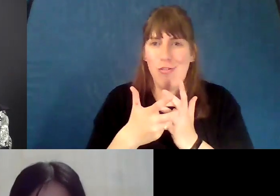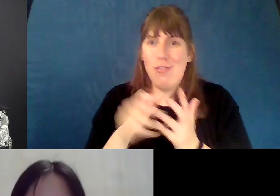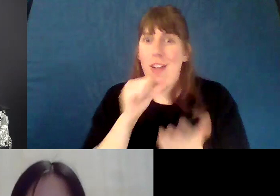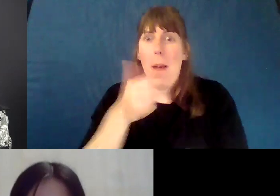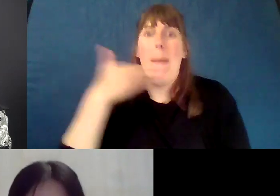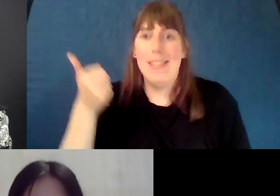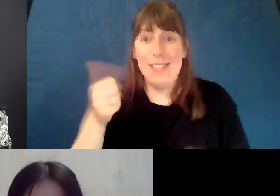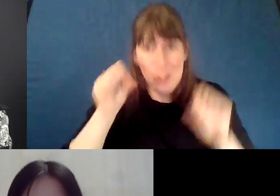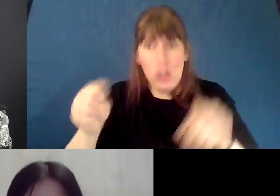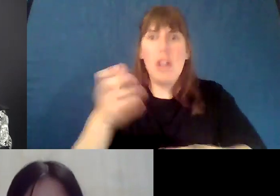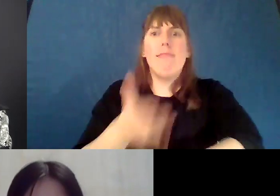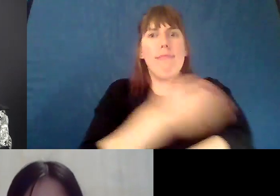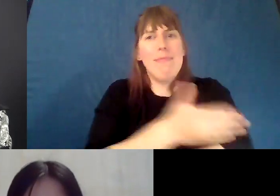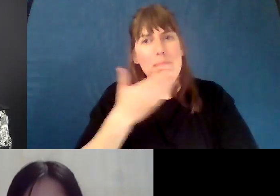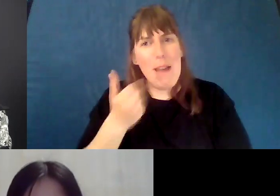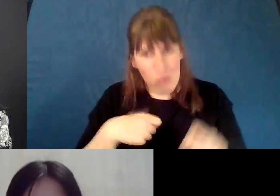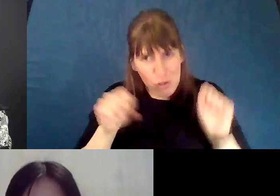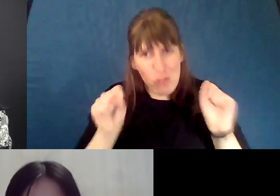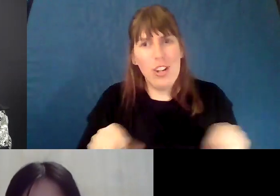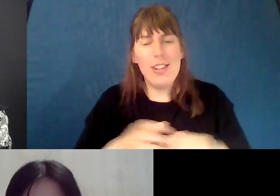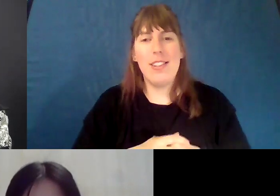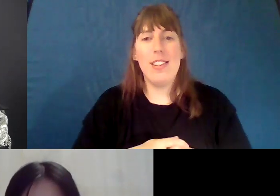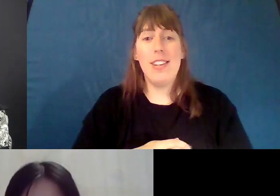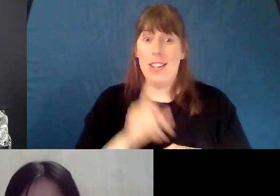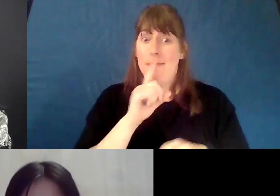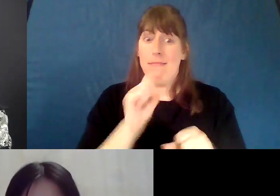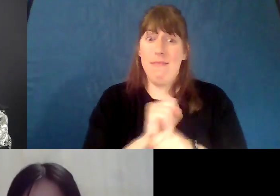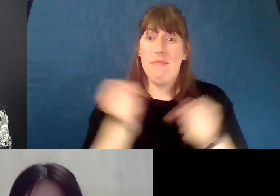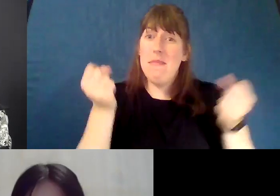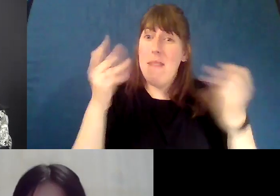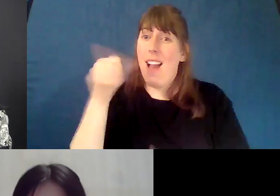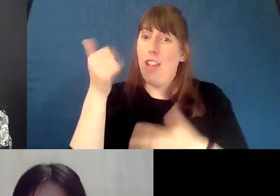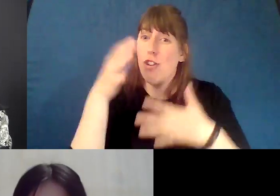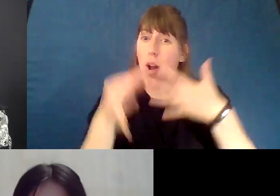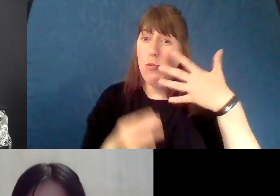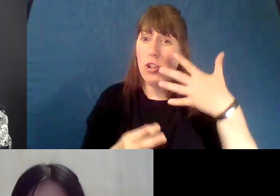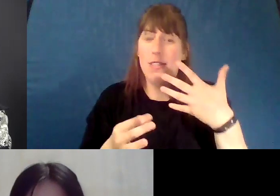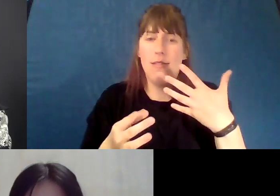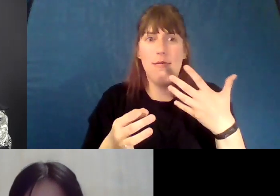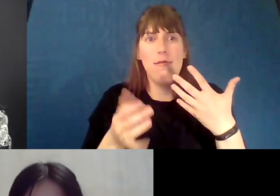and that there are actually a lot more robust kind of ways that you can kind of implement